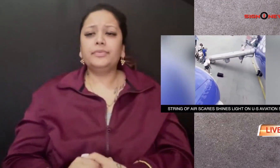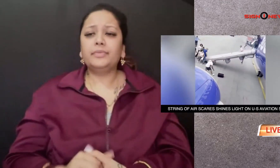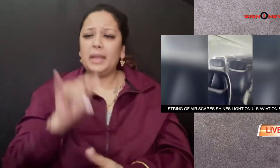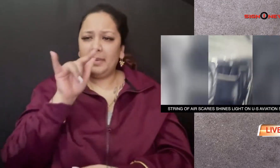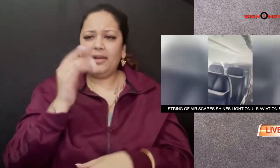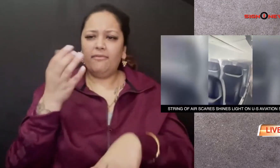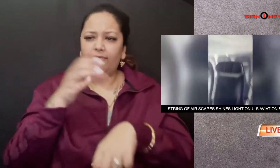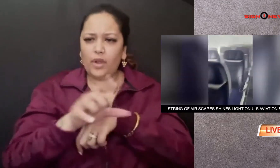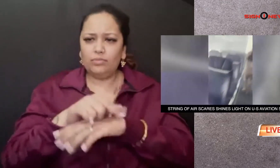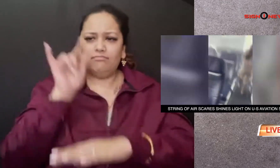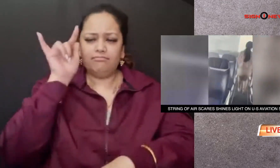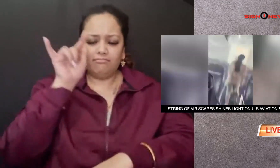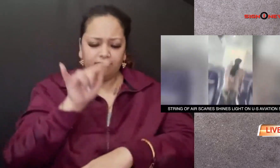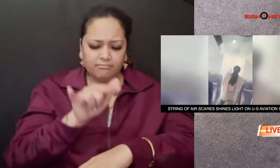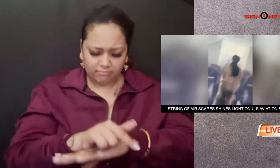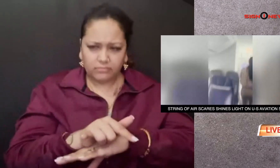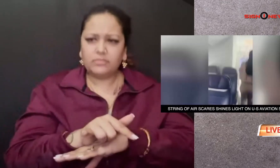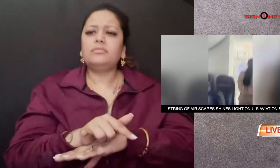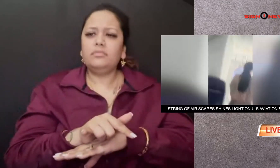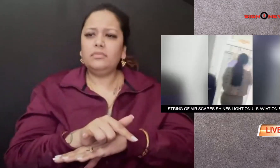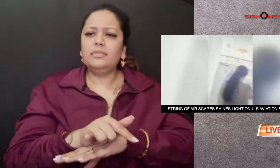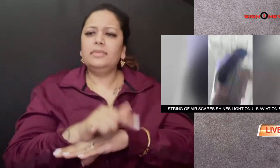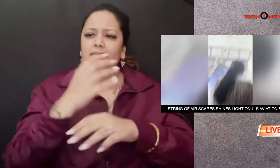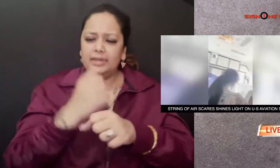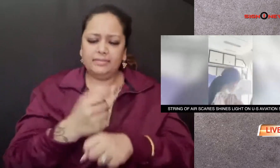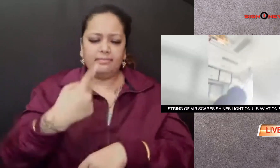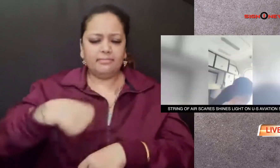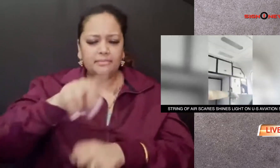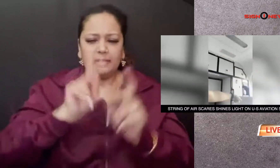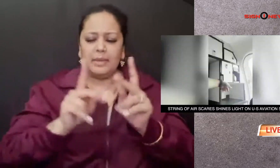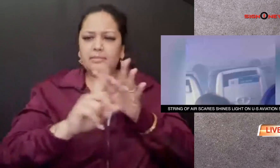The plane was forced to land. and passengers evacuated